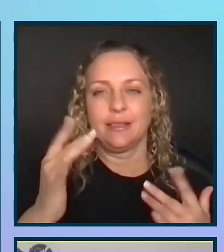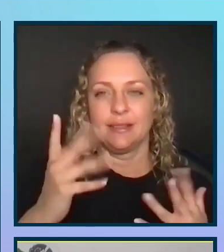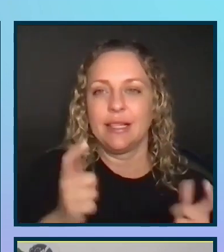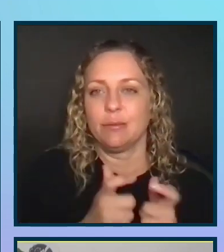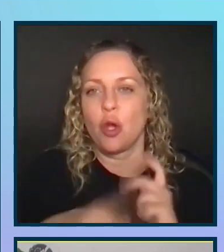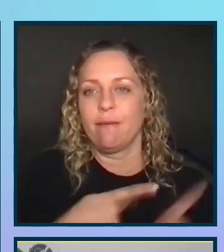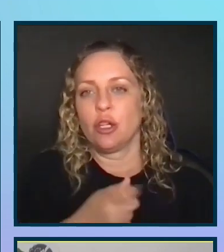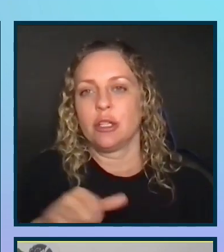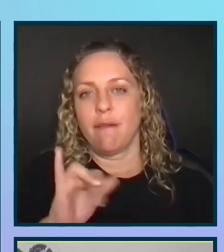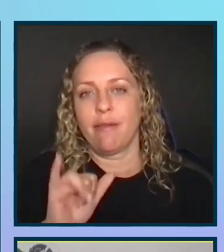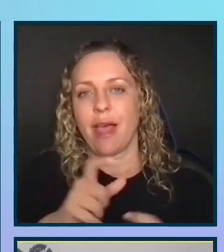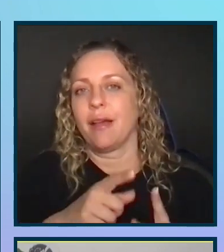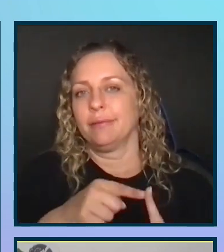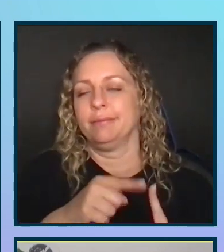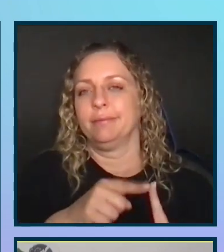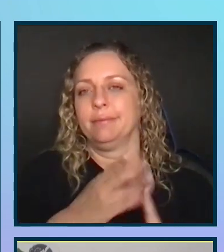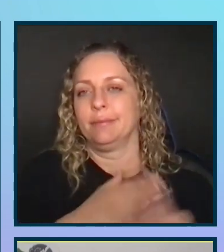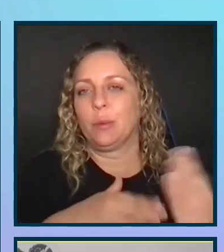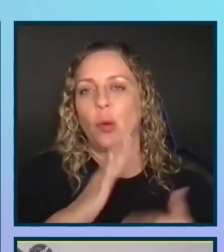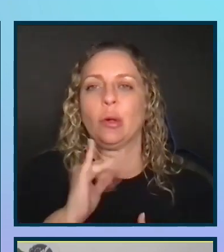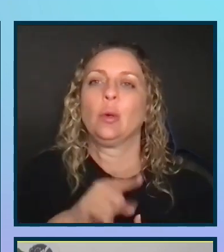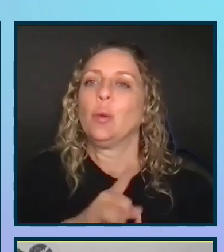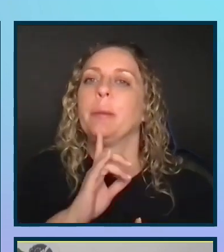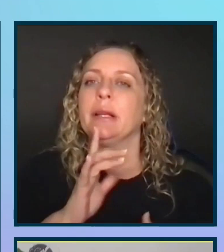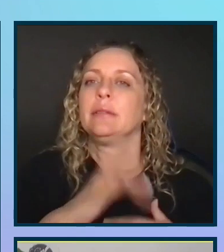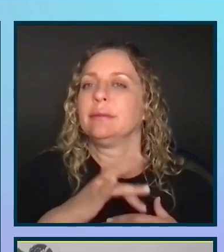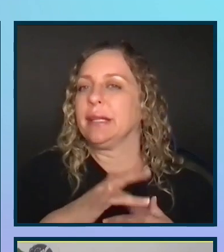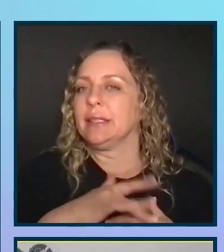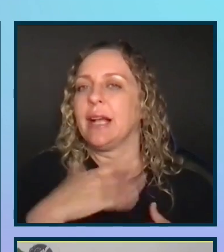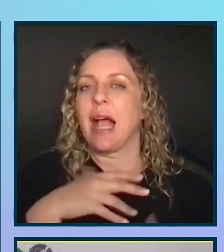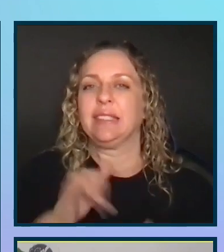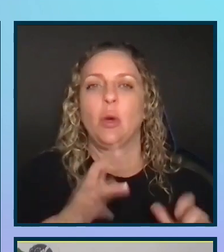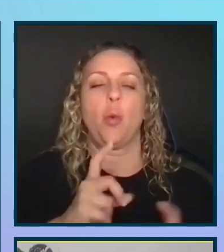of the component so that it will take less space, I still want this to be announced last.